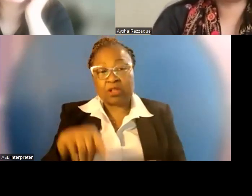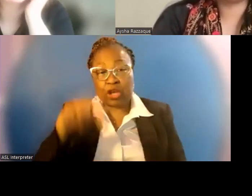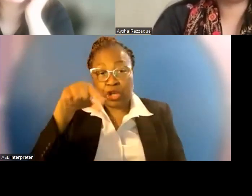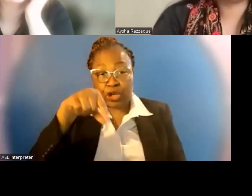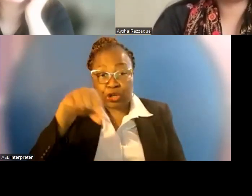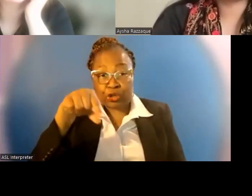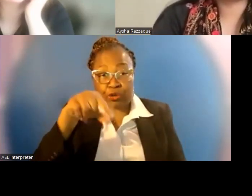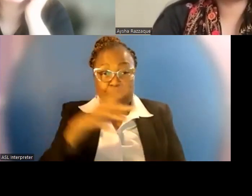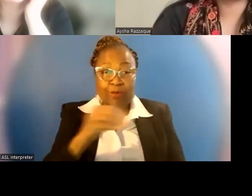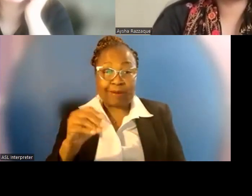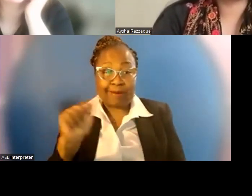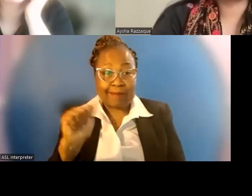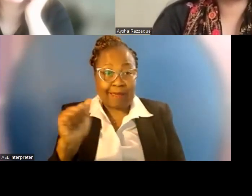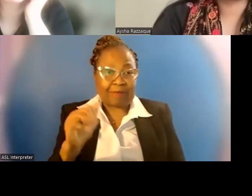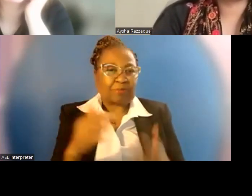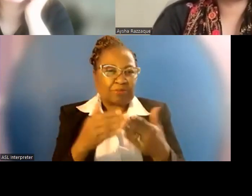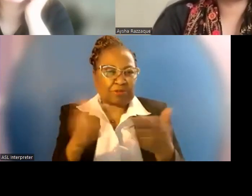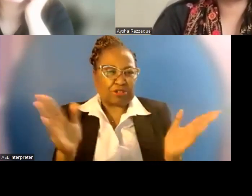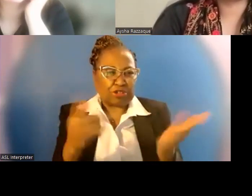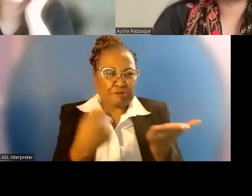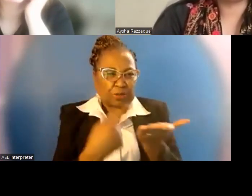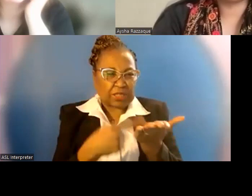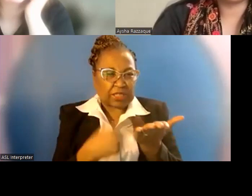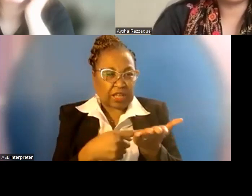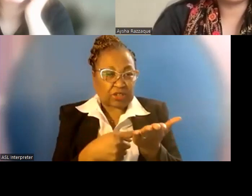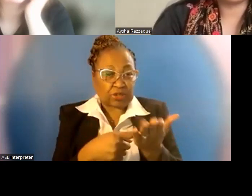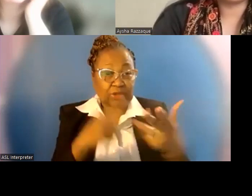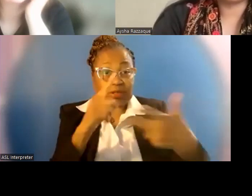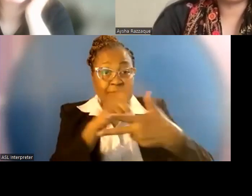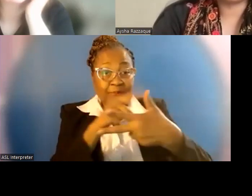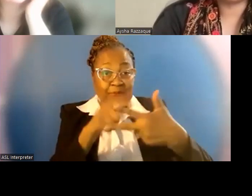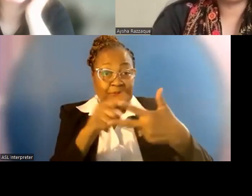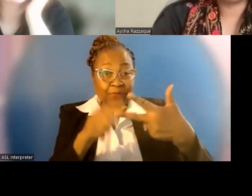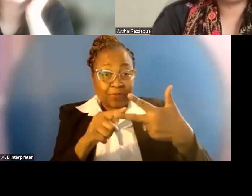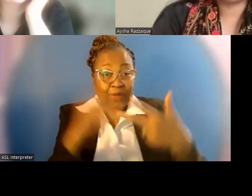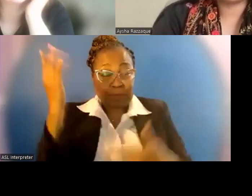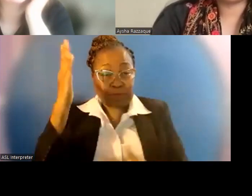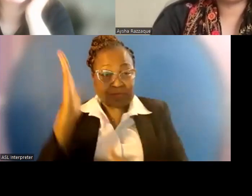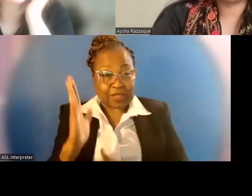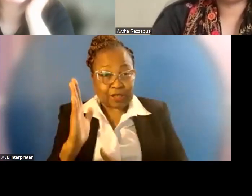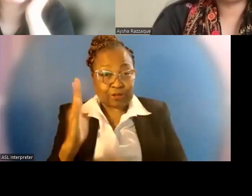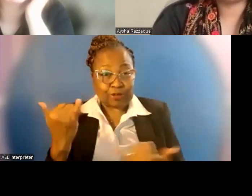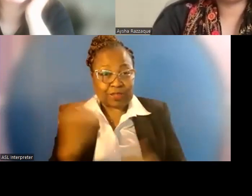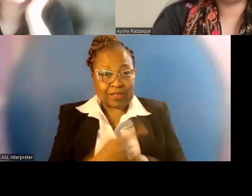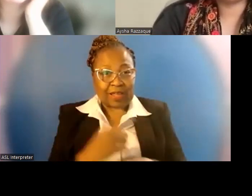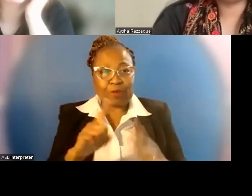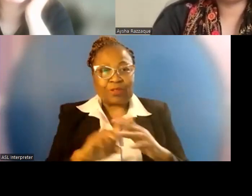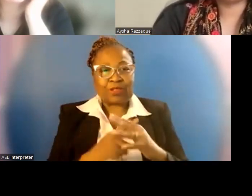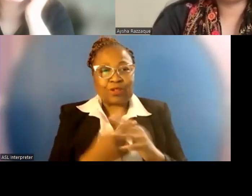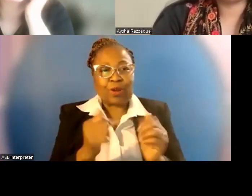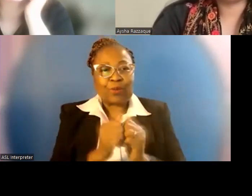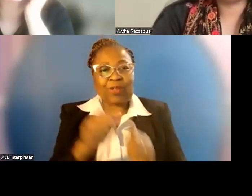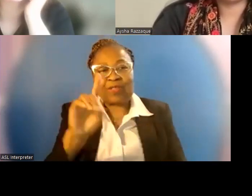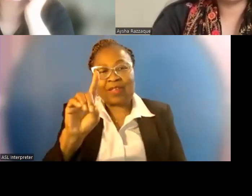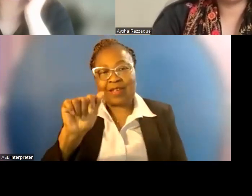So we have three presenters today and we'll start off with Dan. Feel free to take it away.